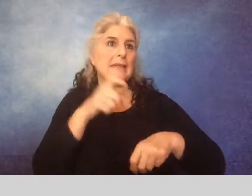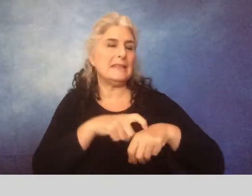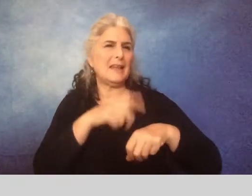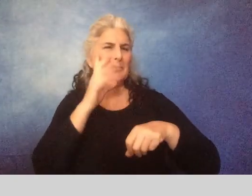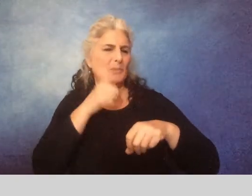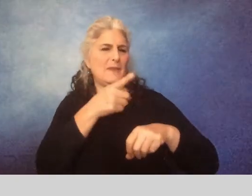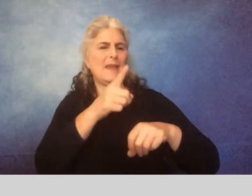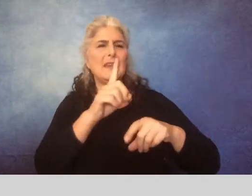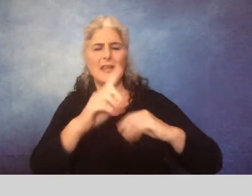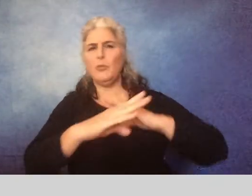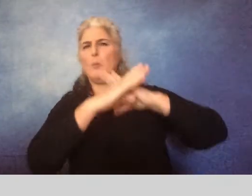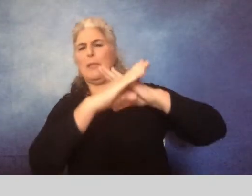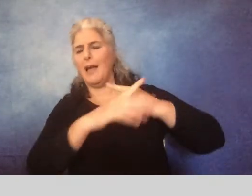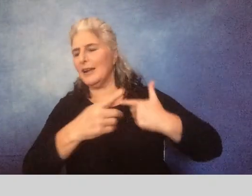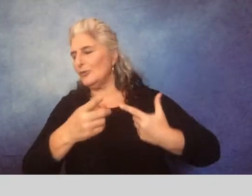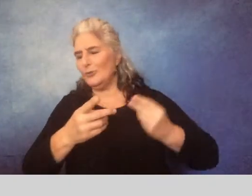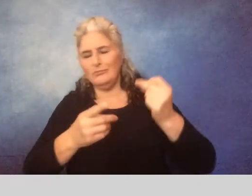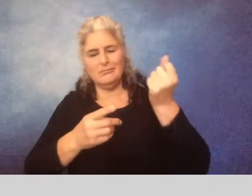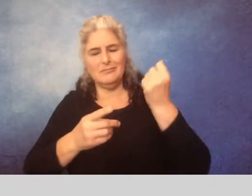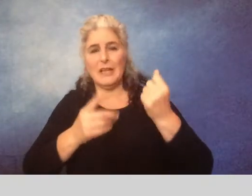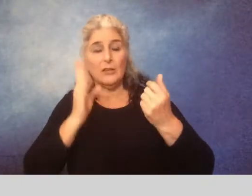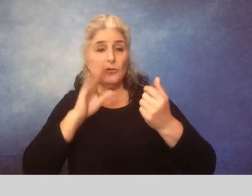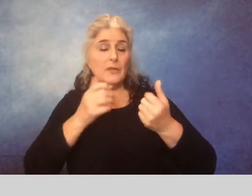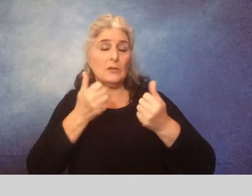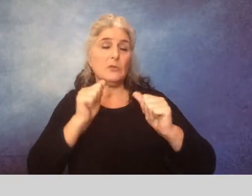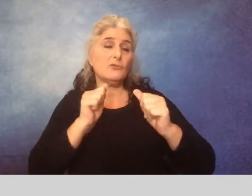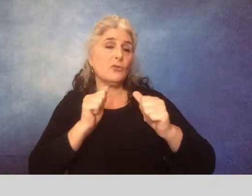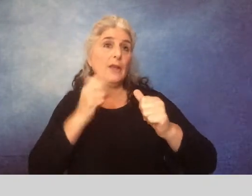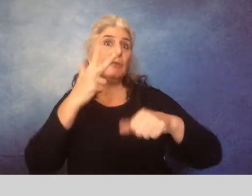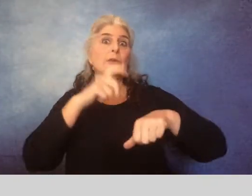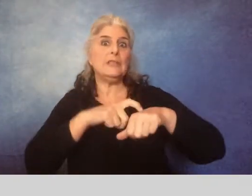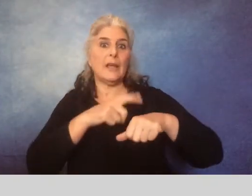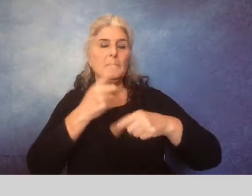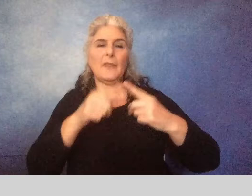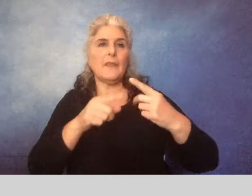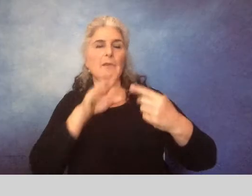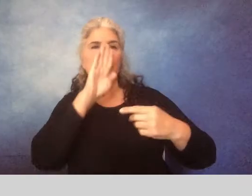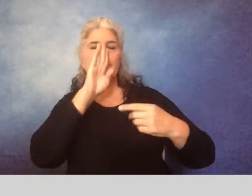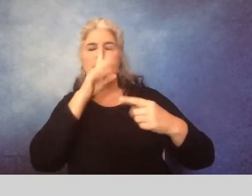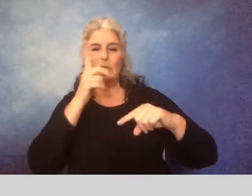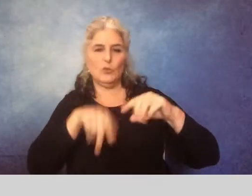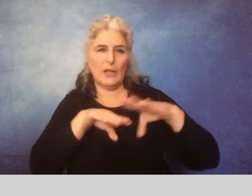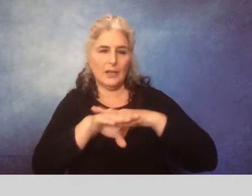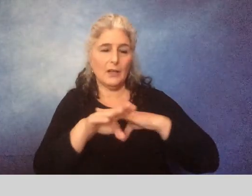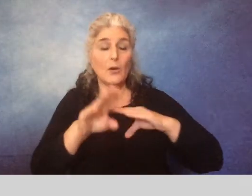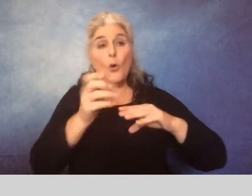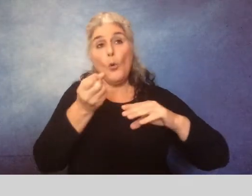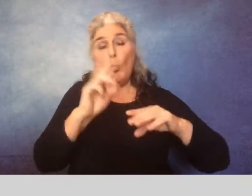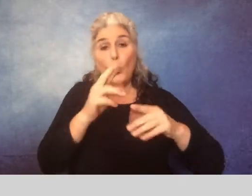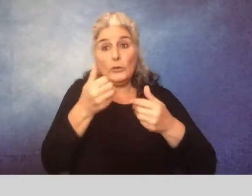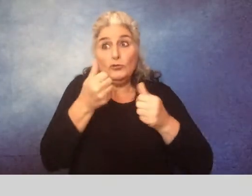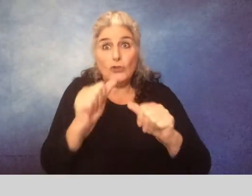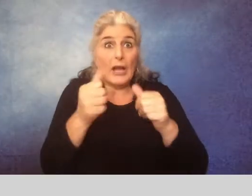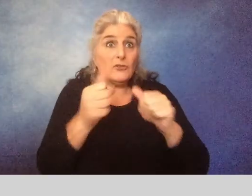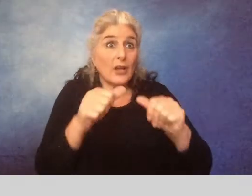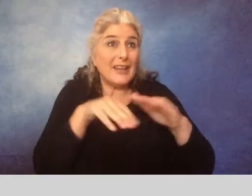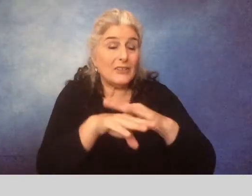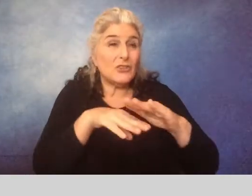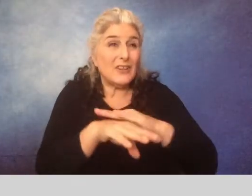Like after three attempts, you can't do anything for a while. You get locked out or without notifying the owner of the account that somebody's trying to break in.